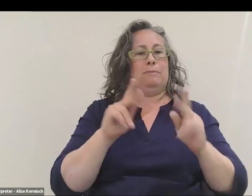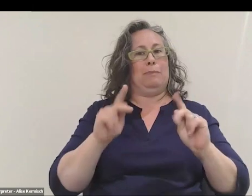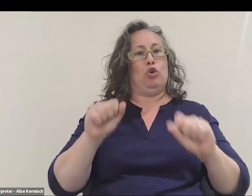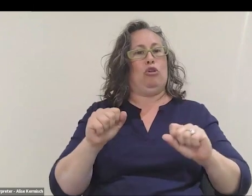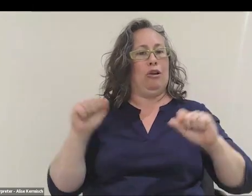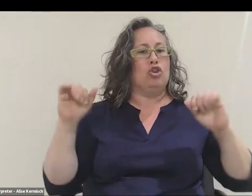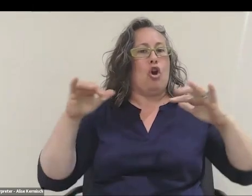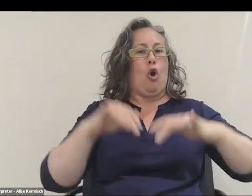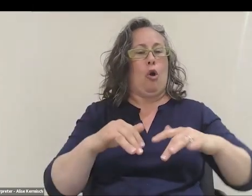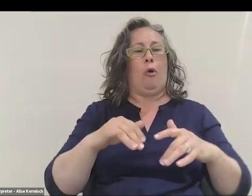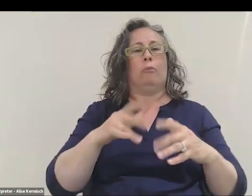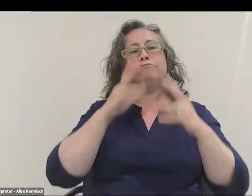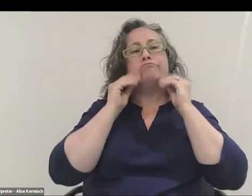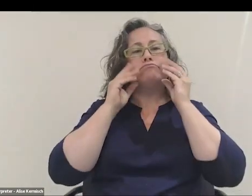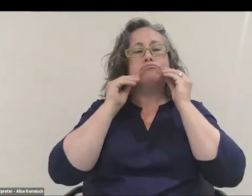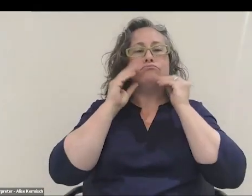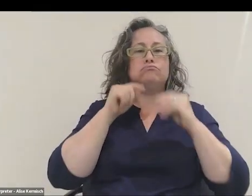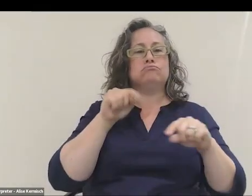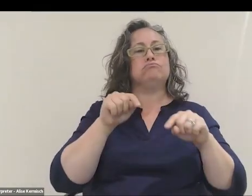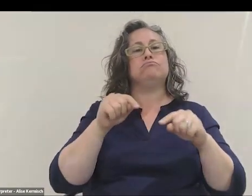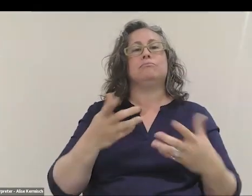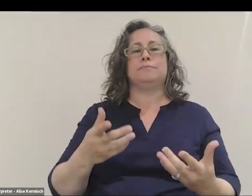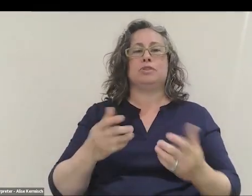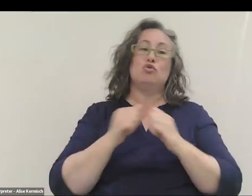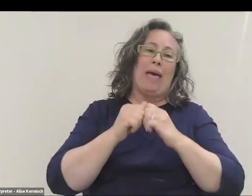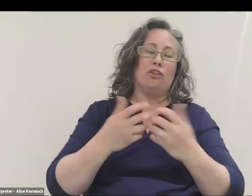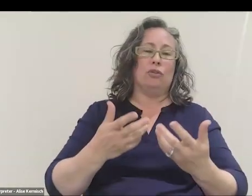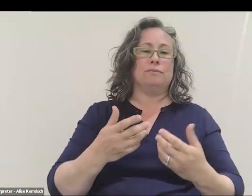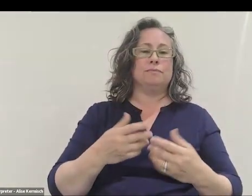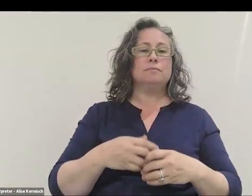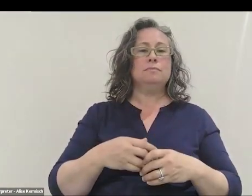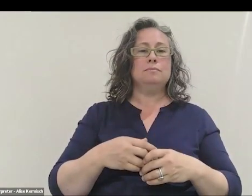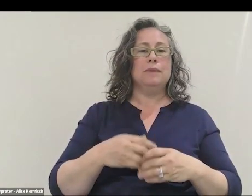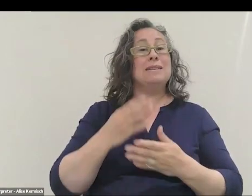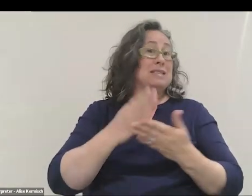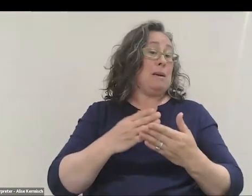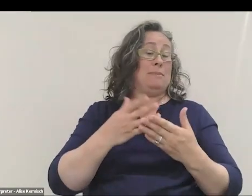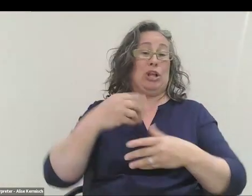and experience this together or some in their backyard.